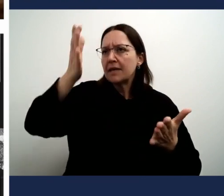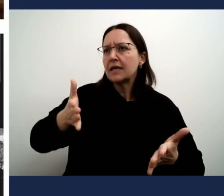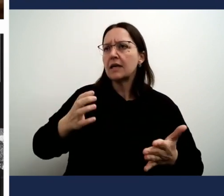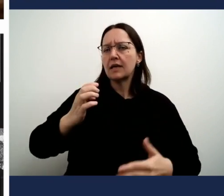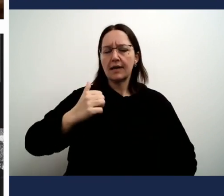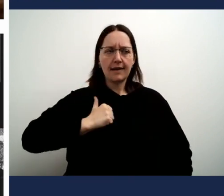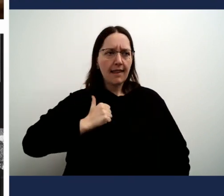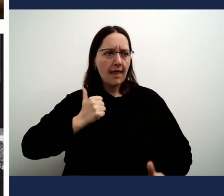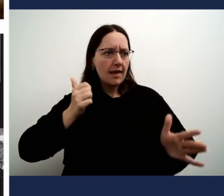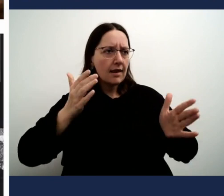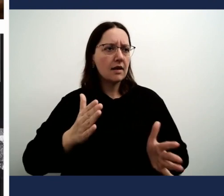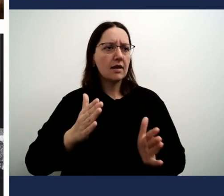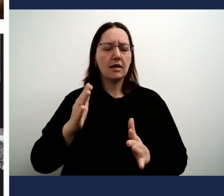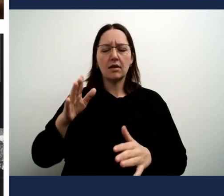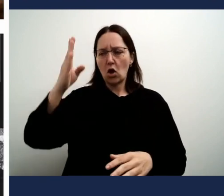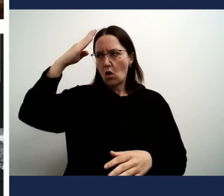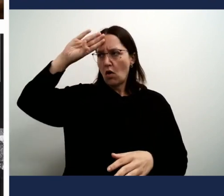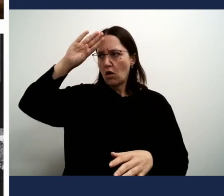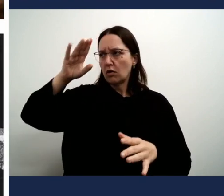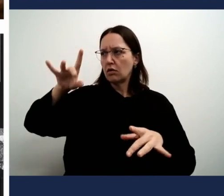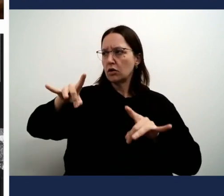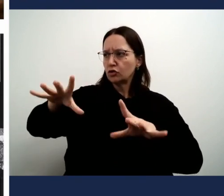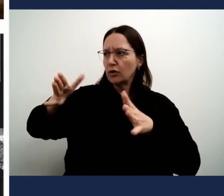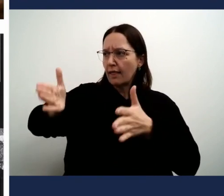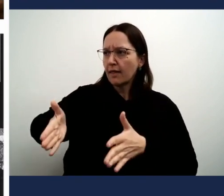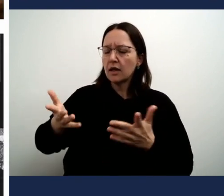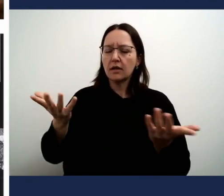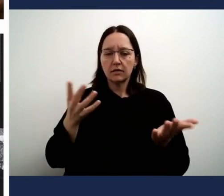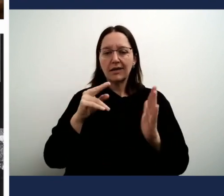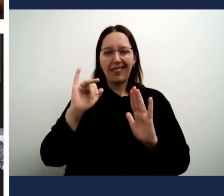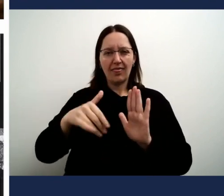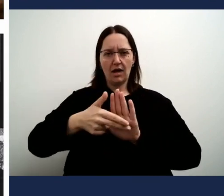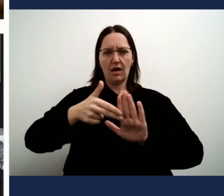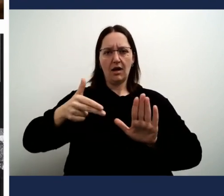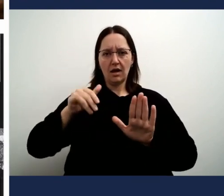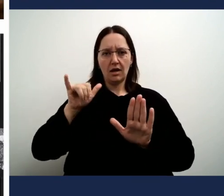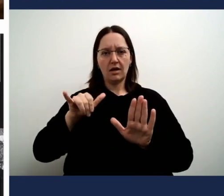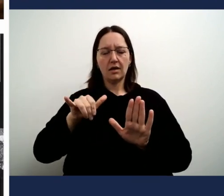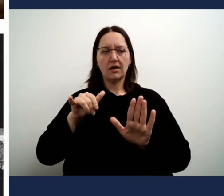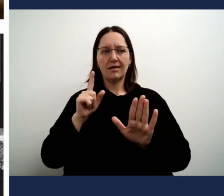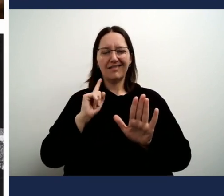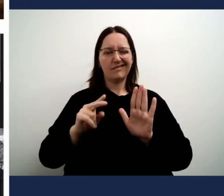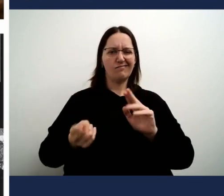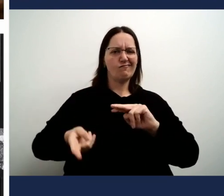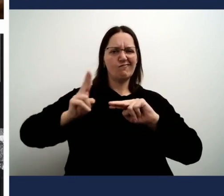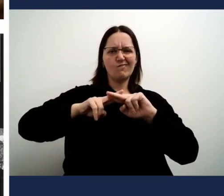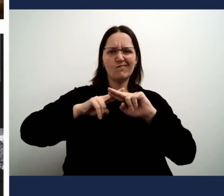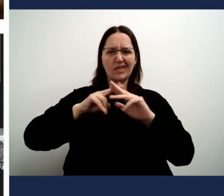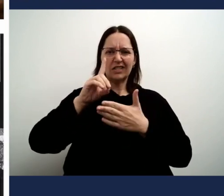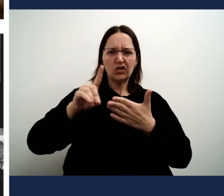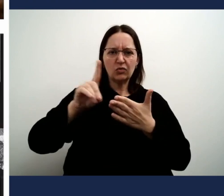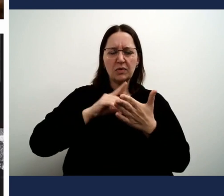religious group. Most are Muslims but many are also Christian, Jews, and other